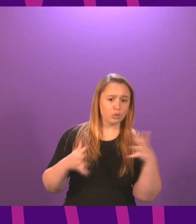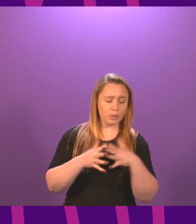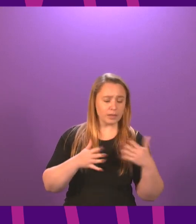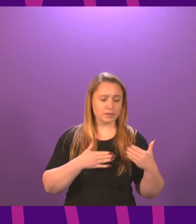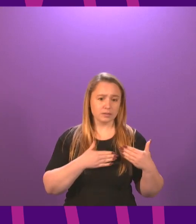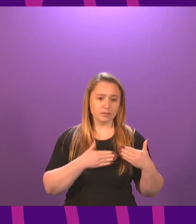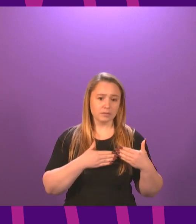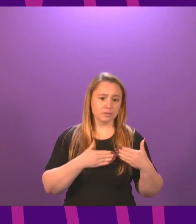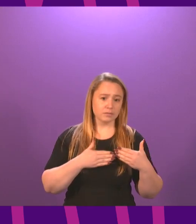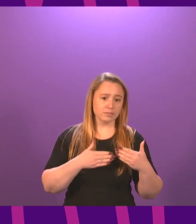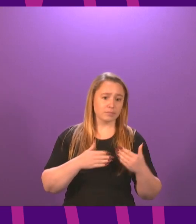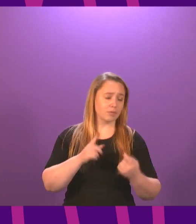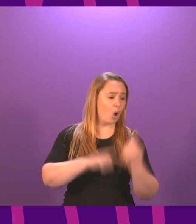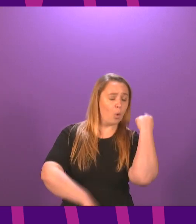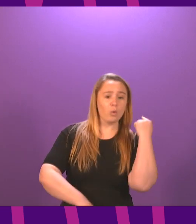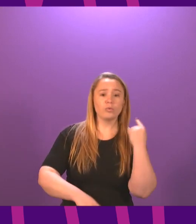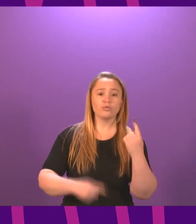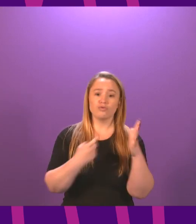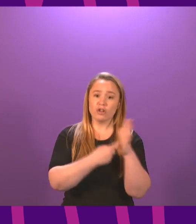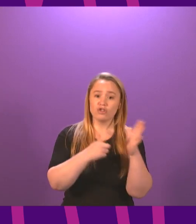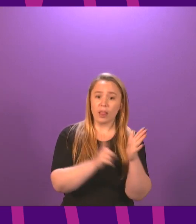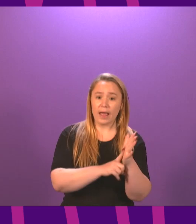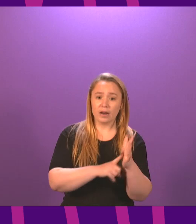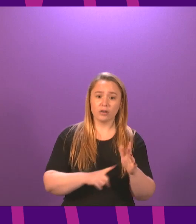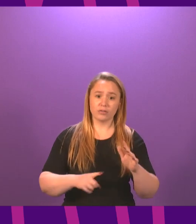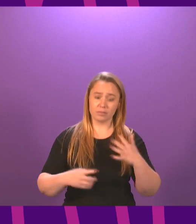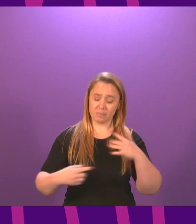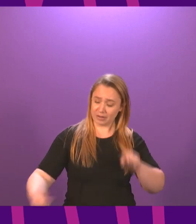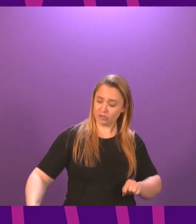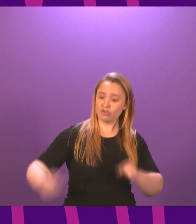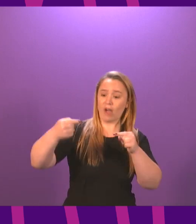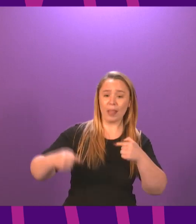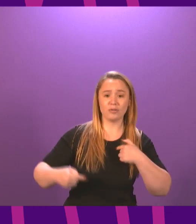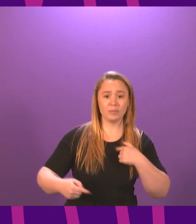my memory serves me correctly, since Richard Leonard at First Minister’s questions challenged